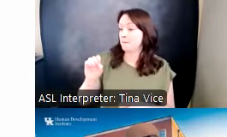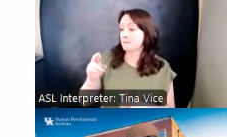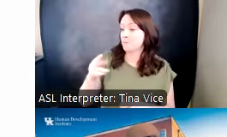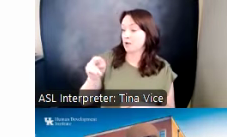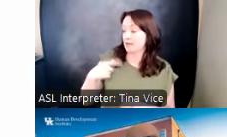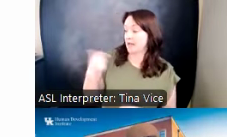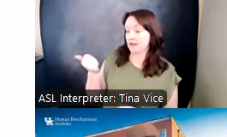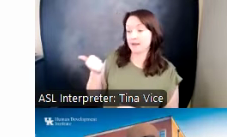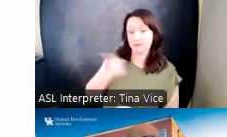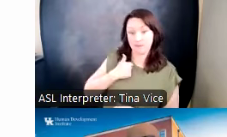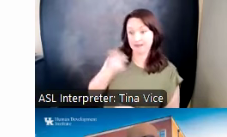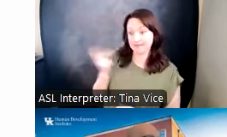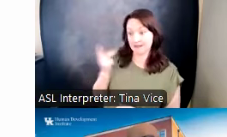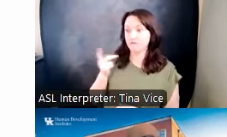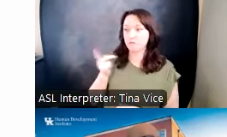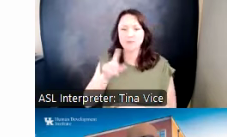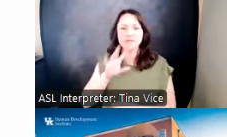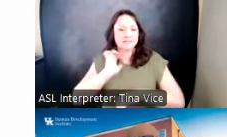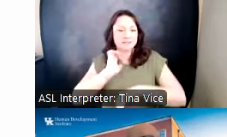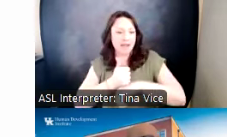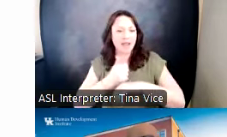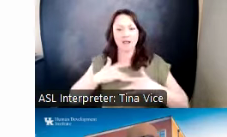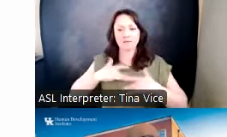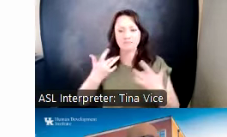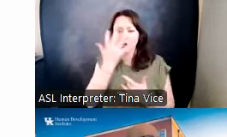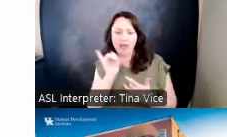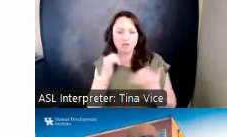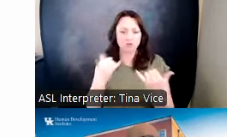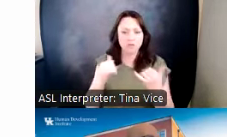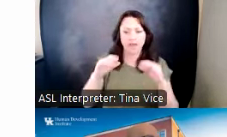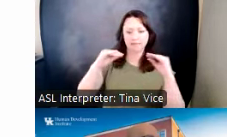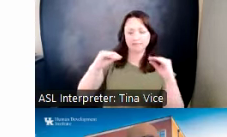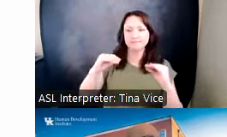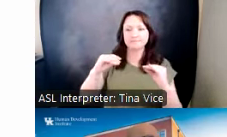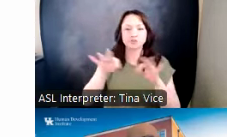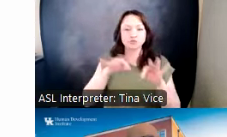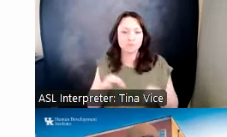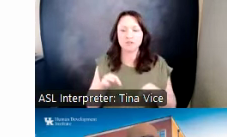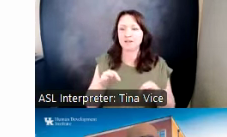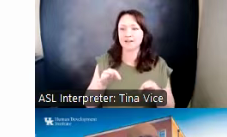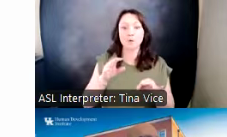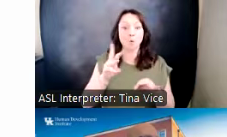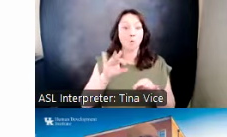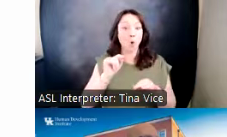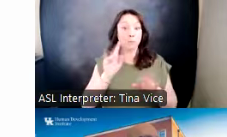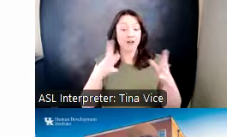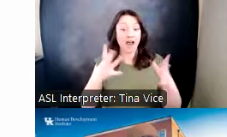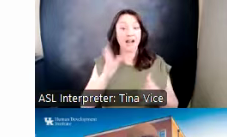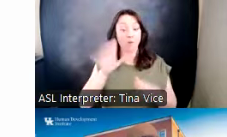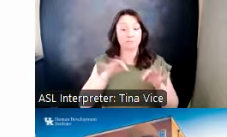disability and activity. And in addition to the wonderful description that Walt provided, I myself am a white woman with